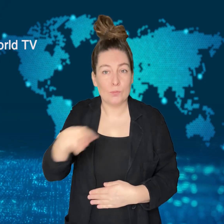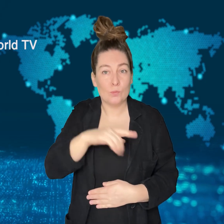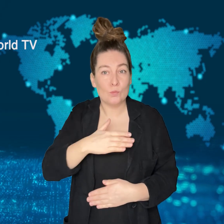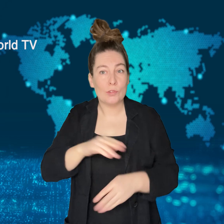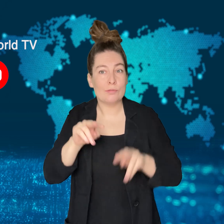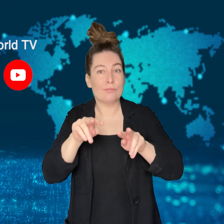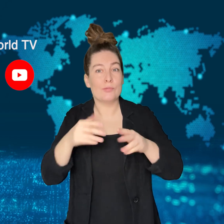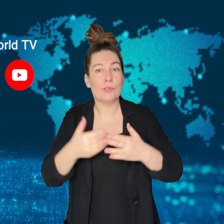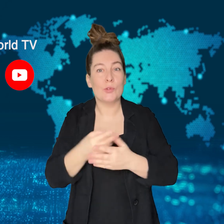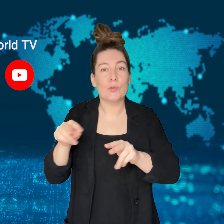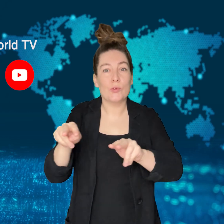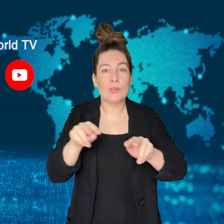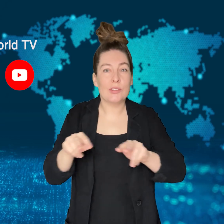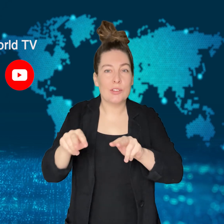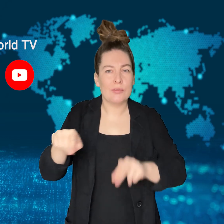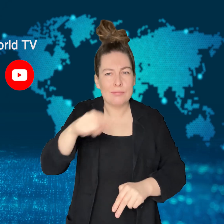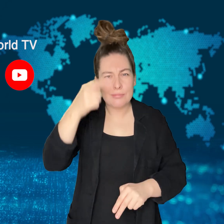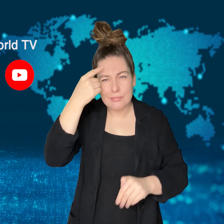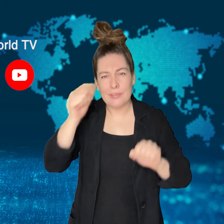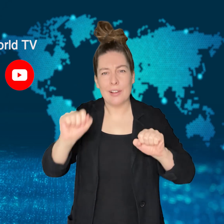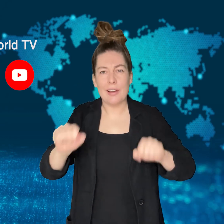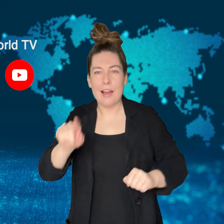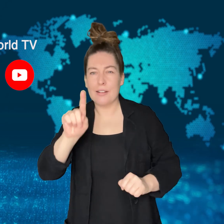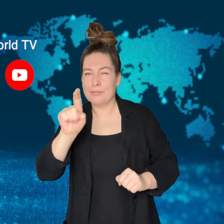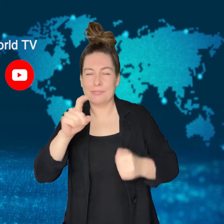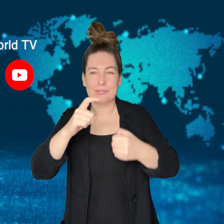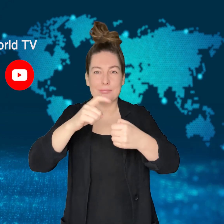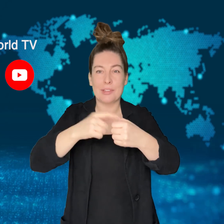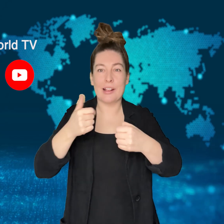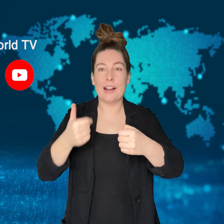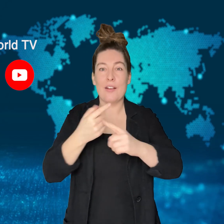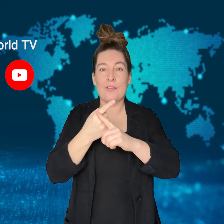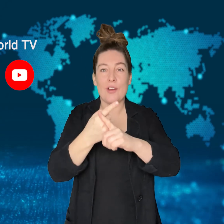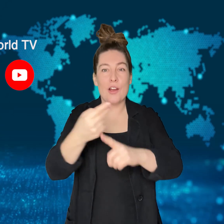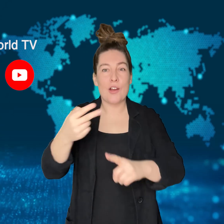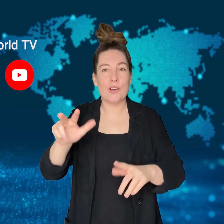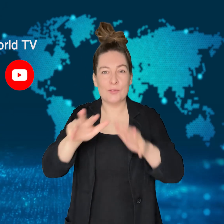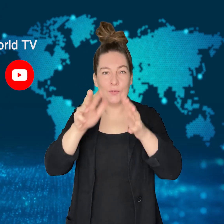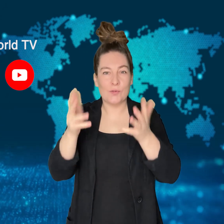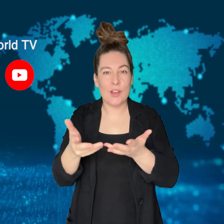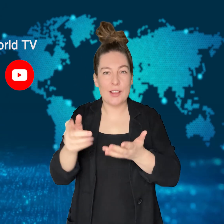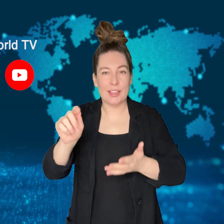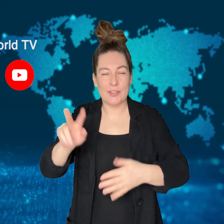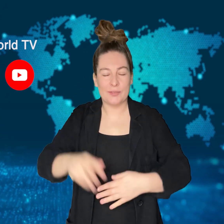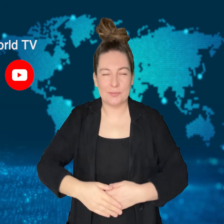Don't forget to subscribe, like, and follow H3 World TV to get new video updates!